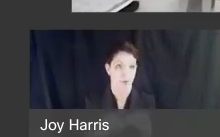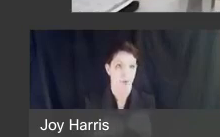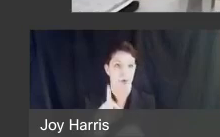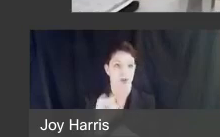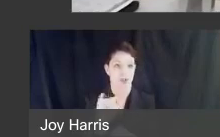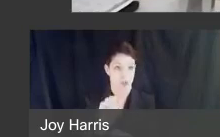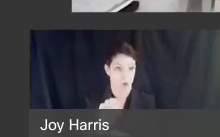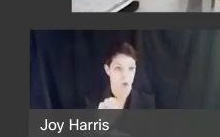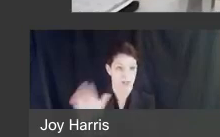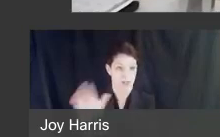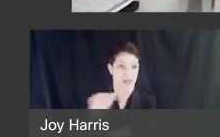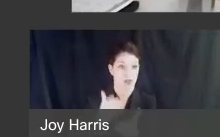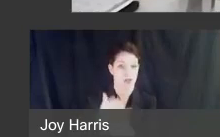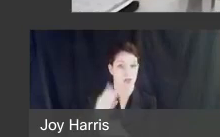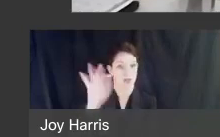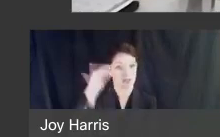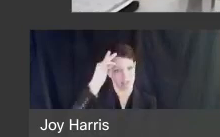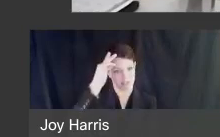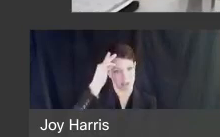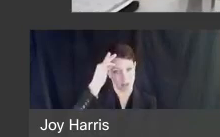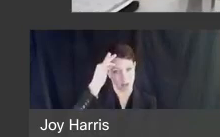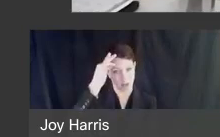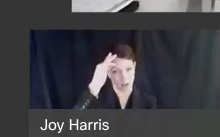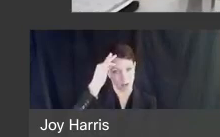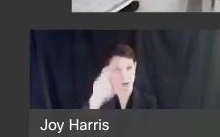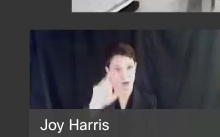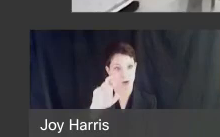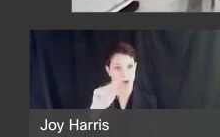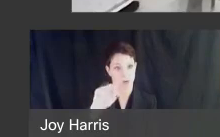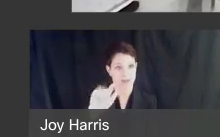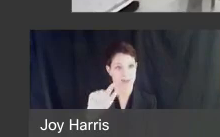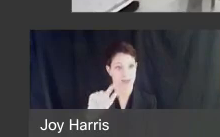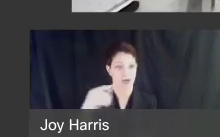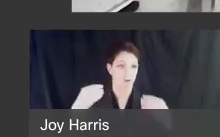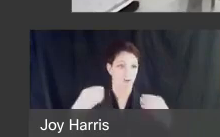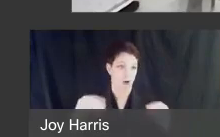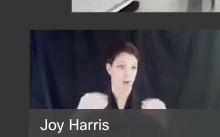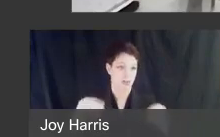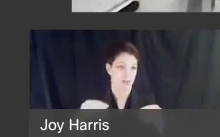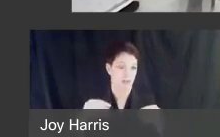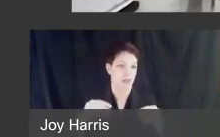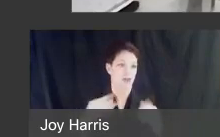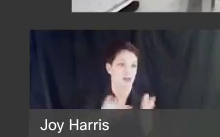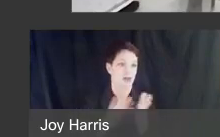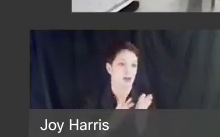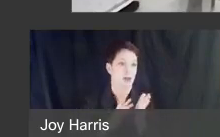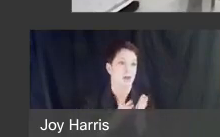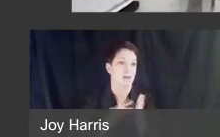the Federal Retail Pharmacy Partnership and I want to be clear that the Pennsylvania Department of